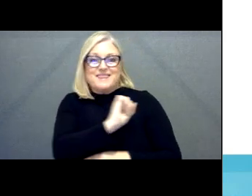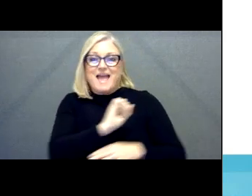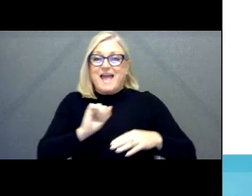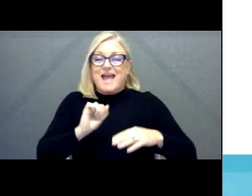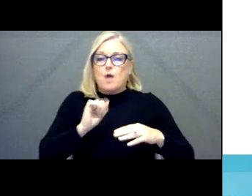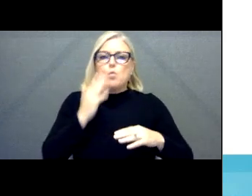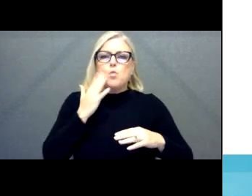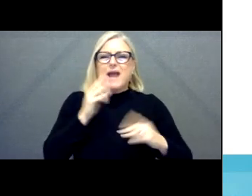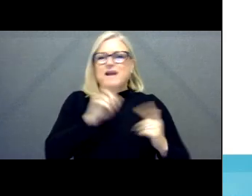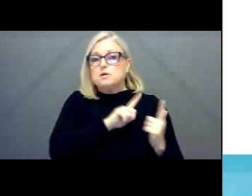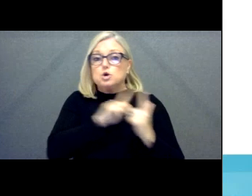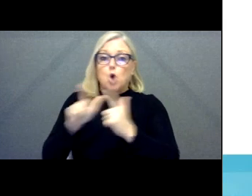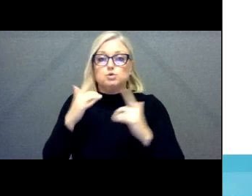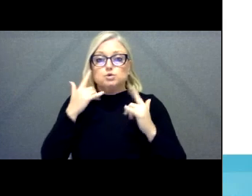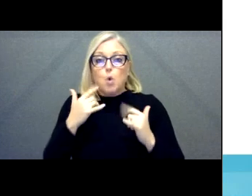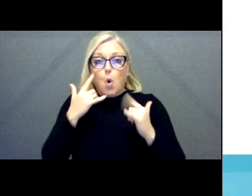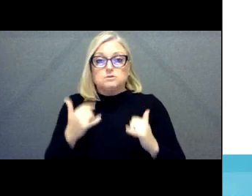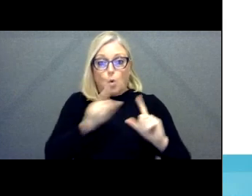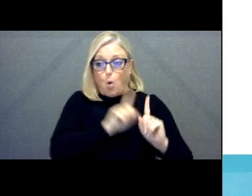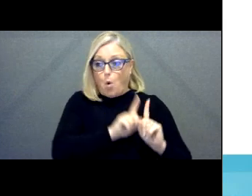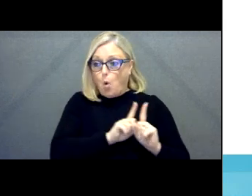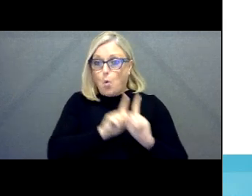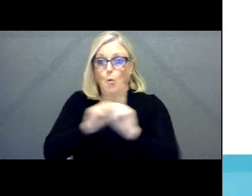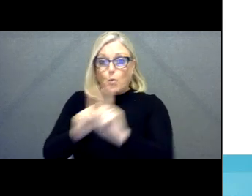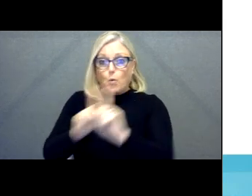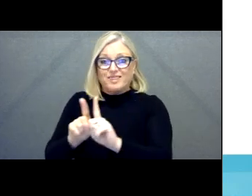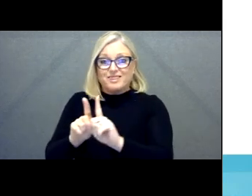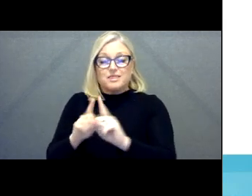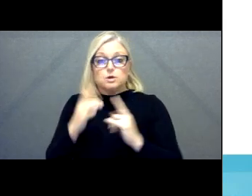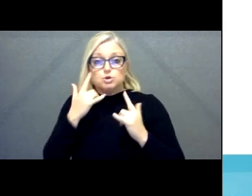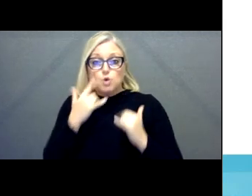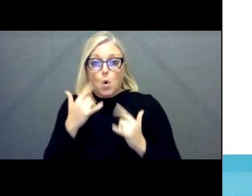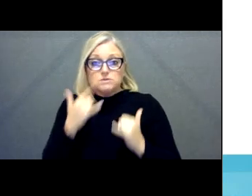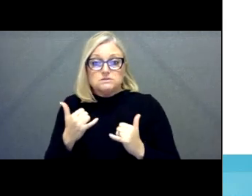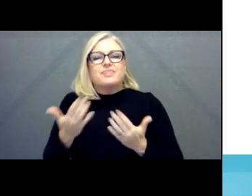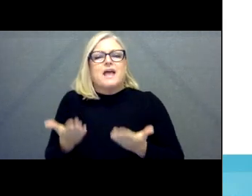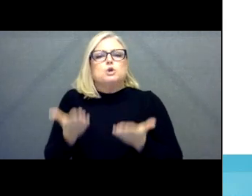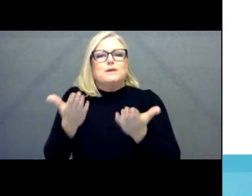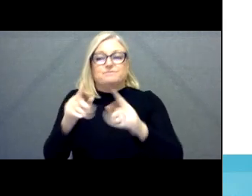perhaps um go with them to court um and provide that even if they don't have a solicitor or a